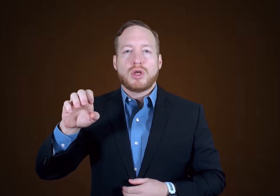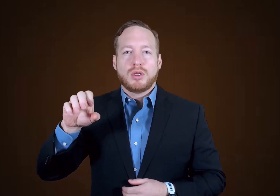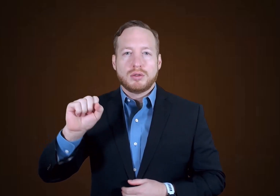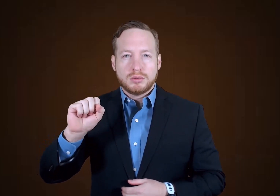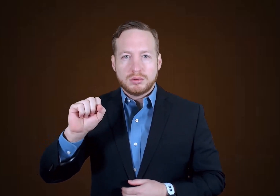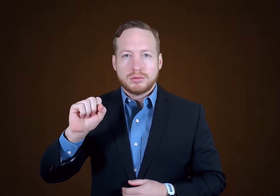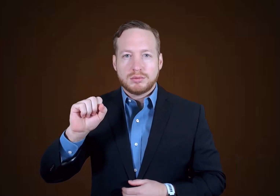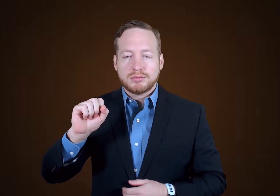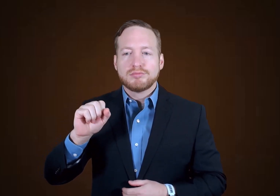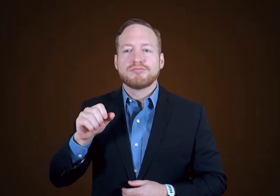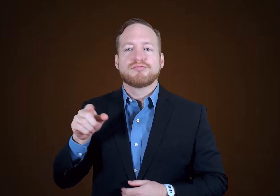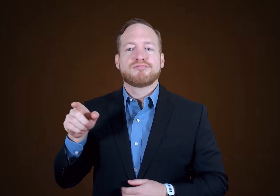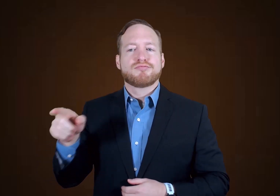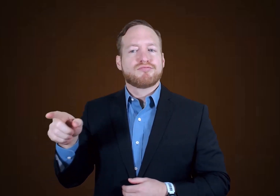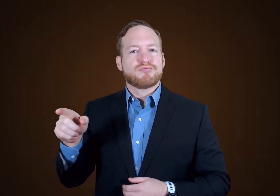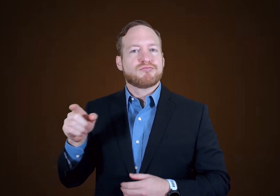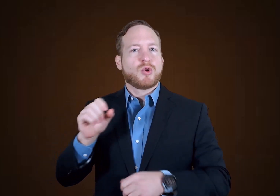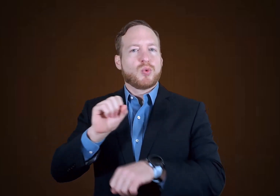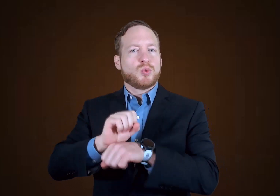and that's Milmaglyn Morales